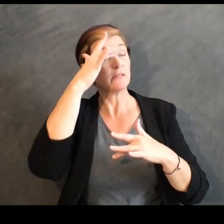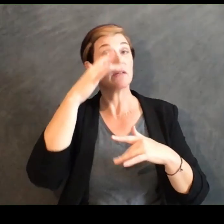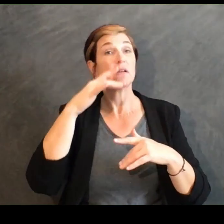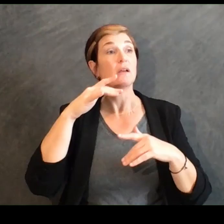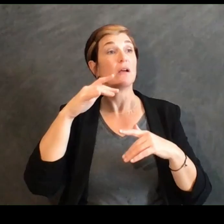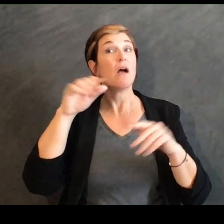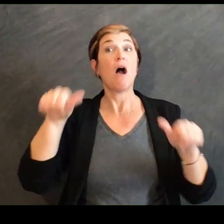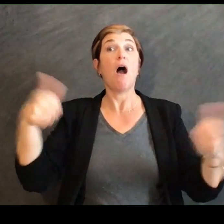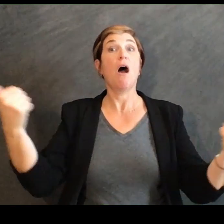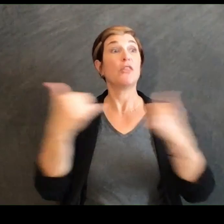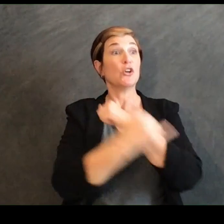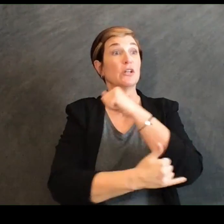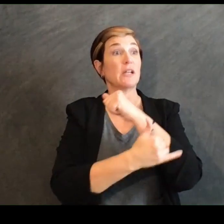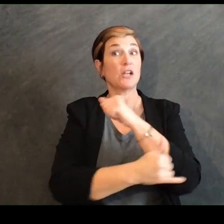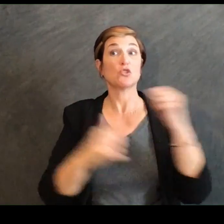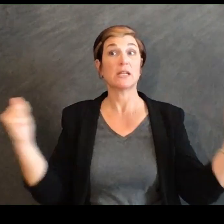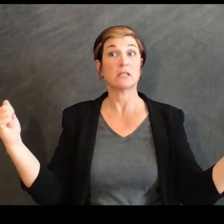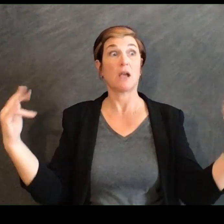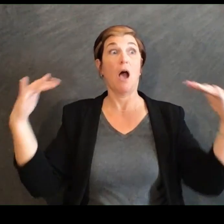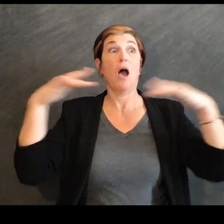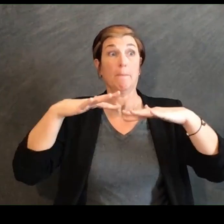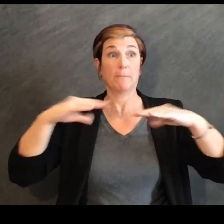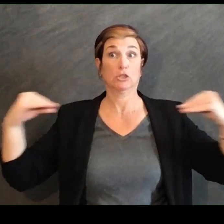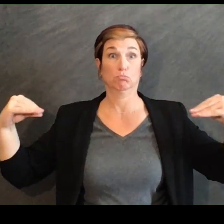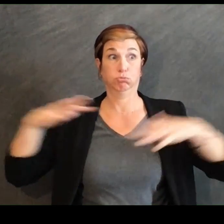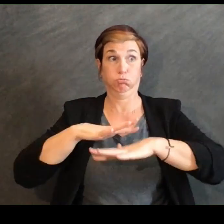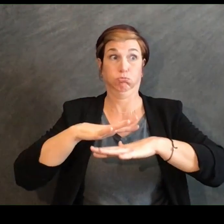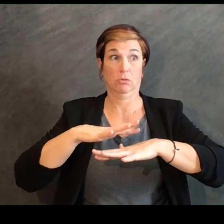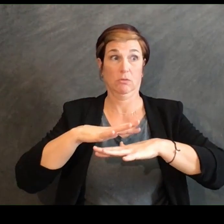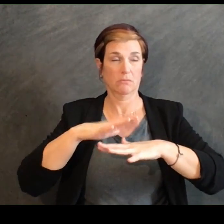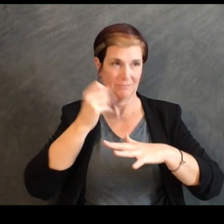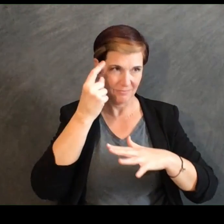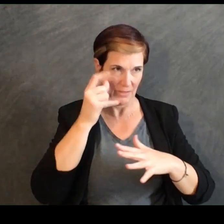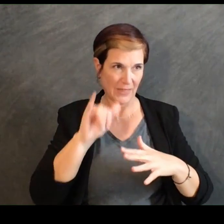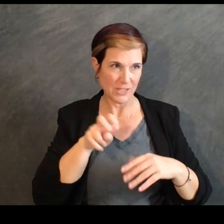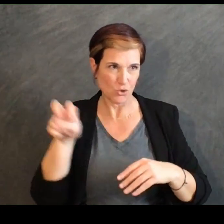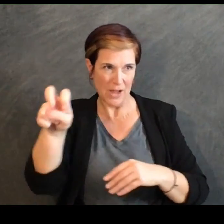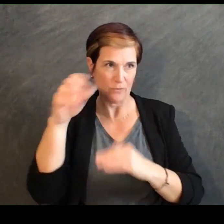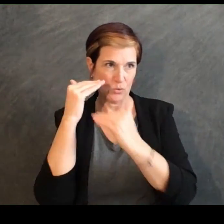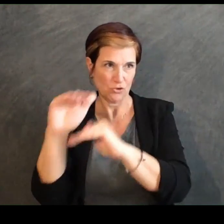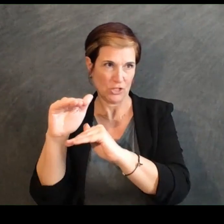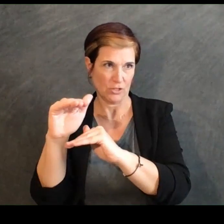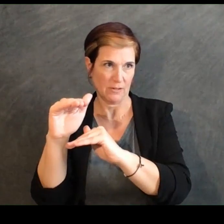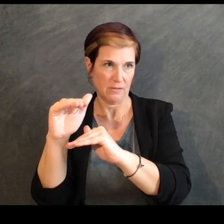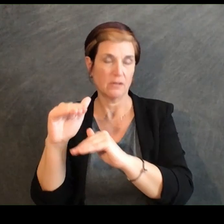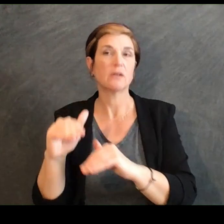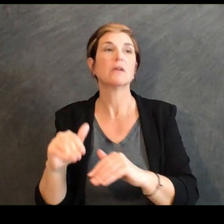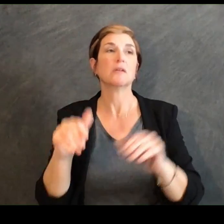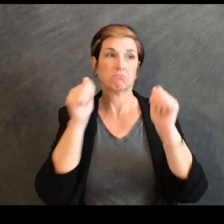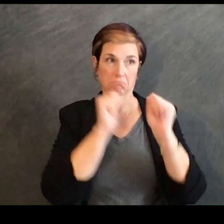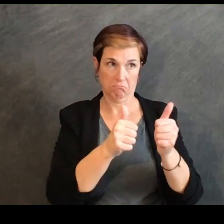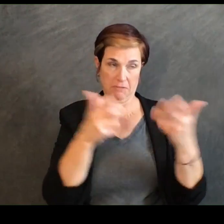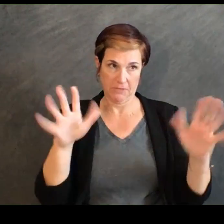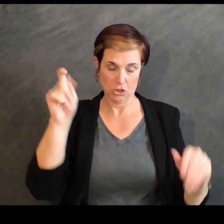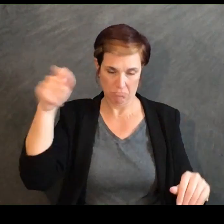kind of travel restrictions we're talking about then how do you handle what you already have in your country you continue some sort of containment